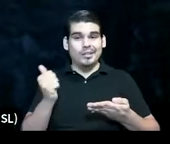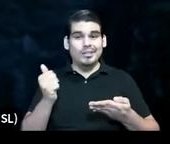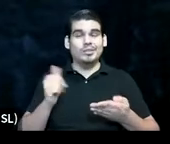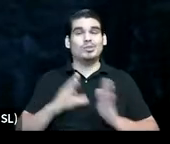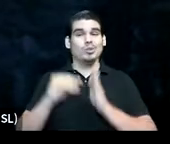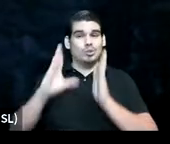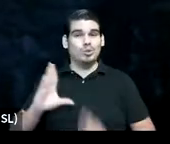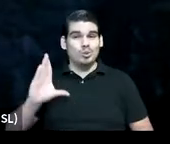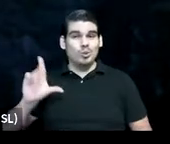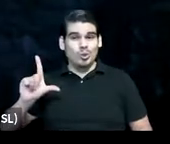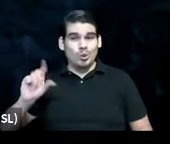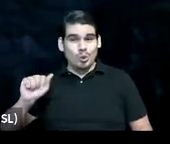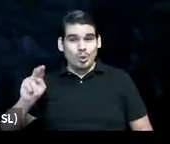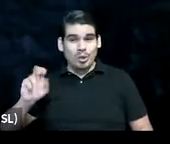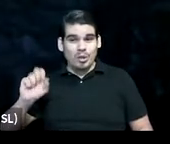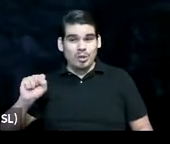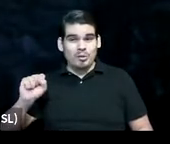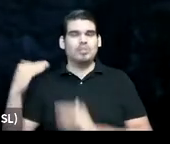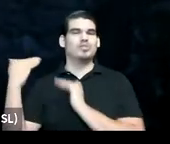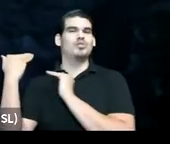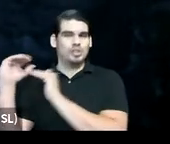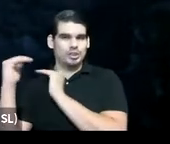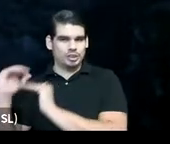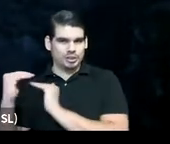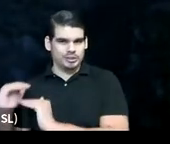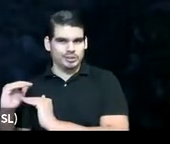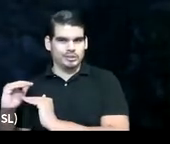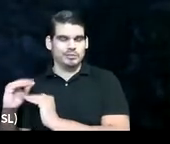low income students in California lack access to the Internet and other devices